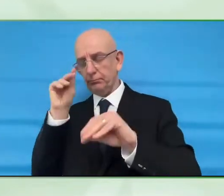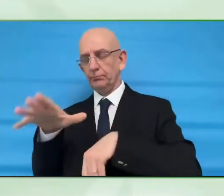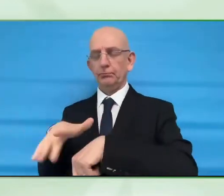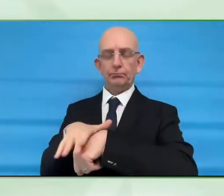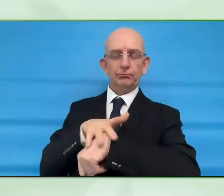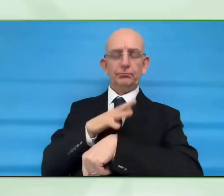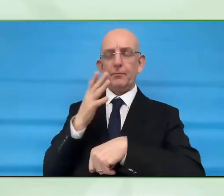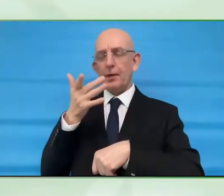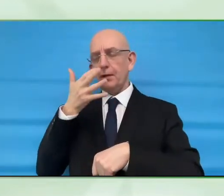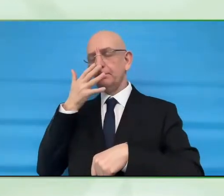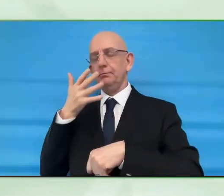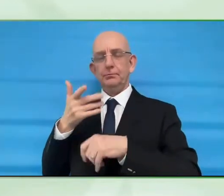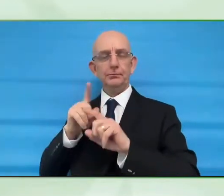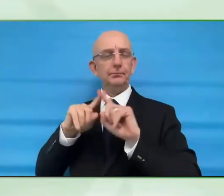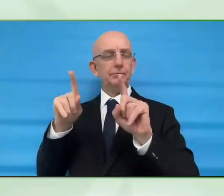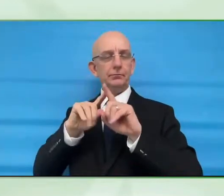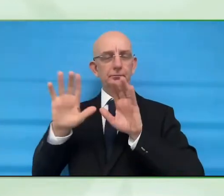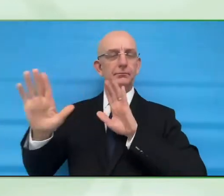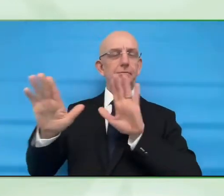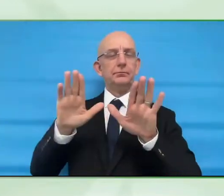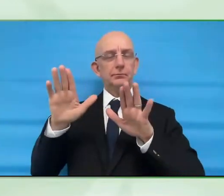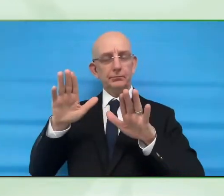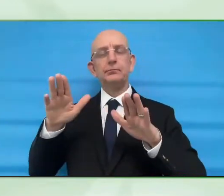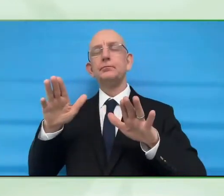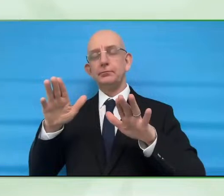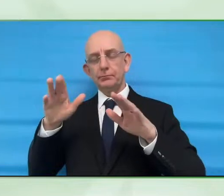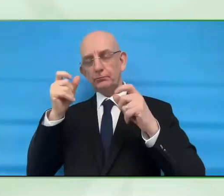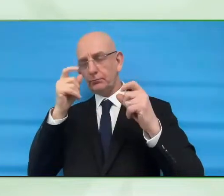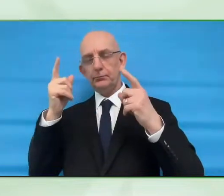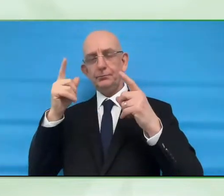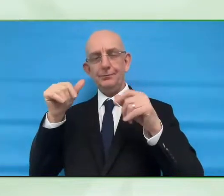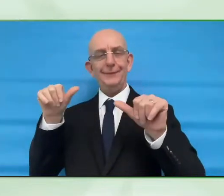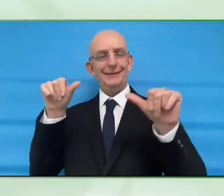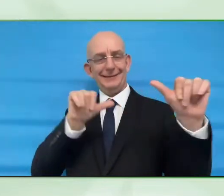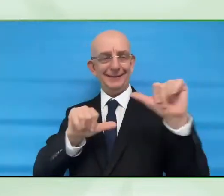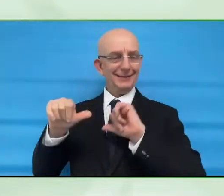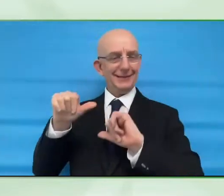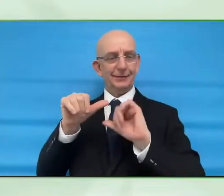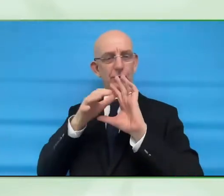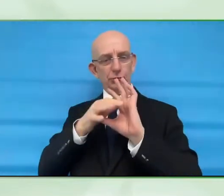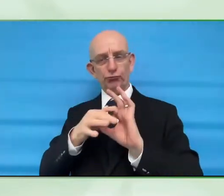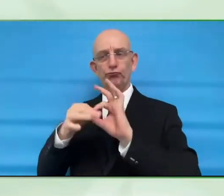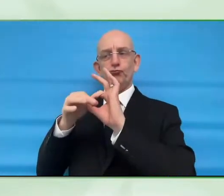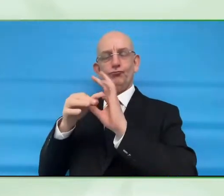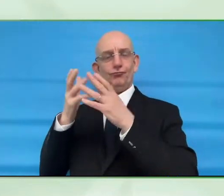Making the show and it was a fun process.